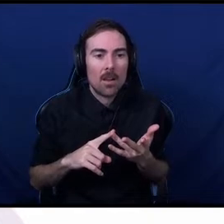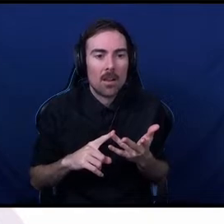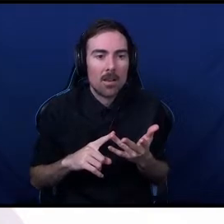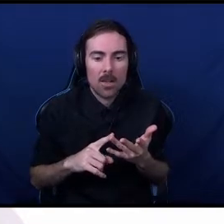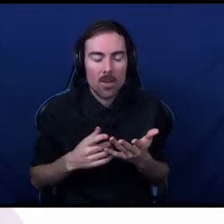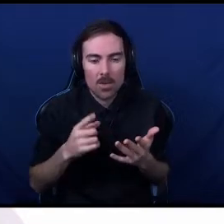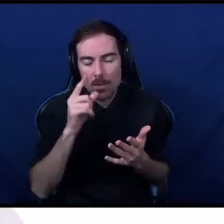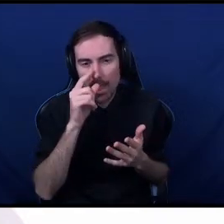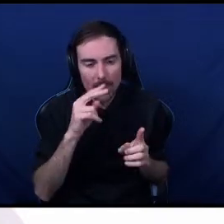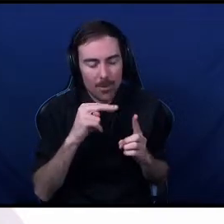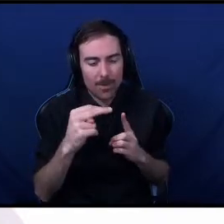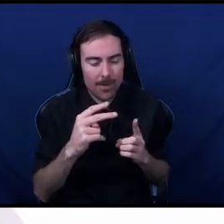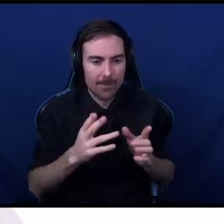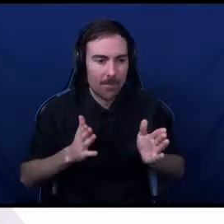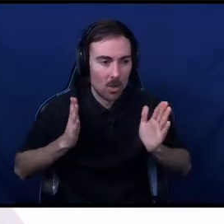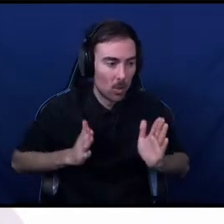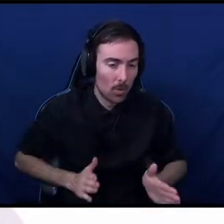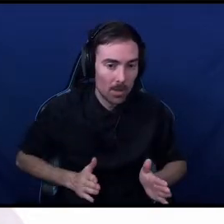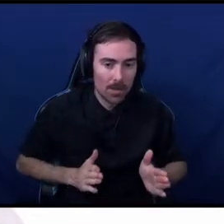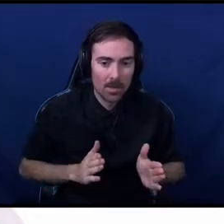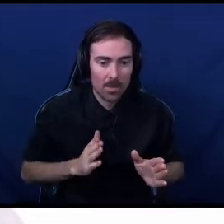look at it from a monetary approach. You know, even